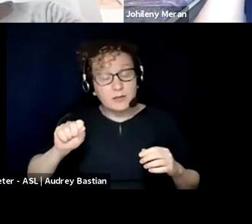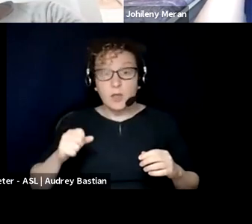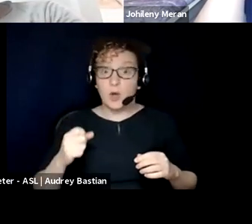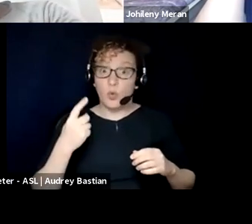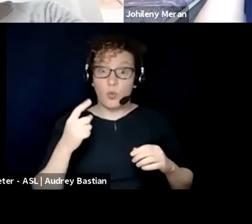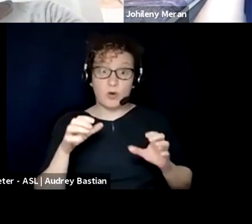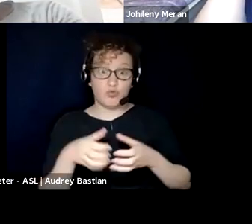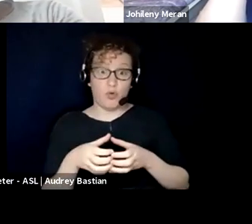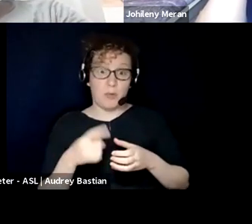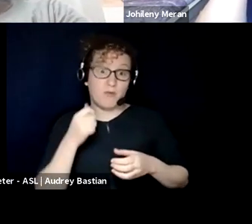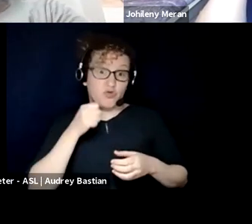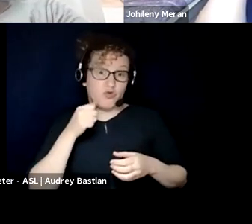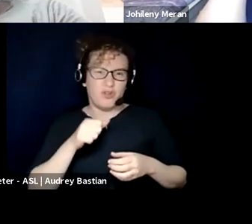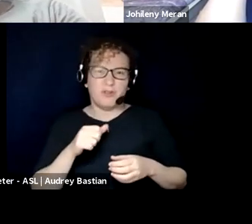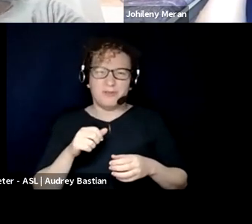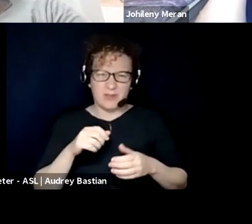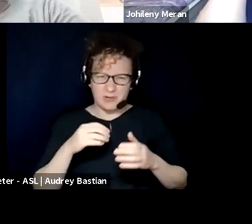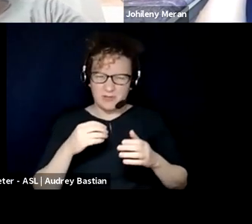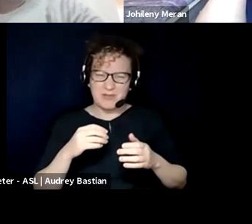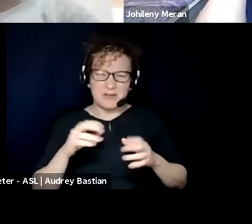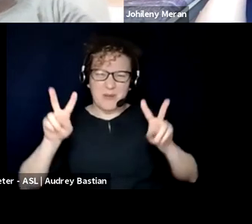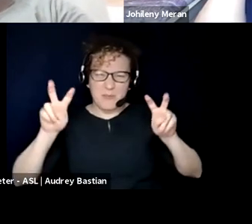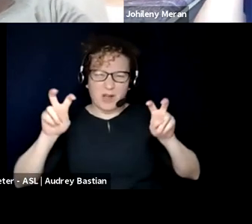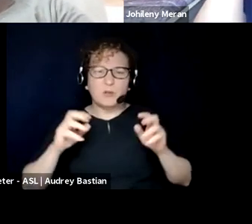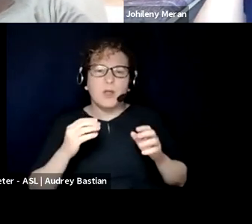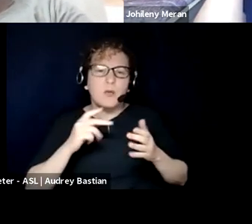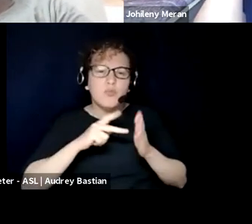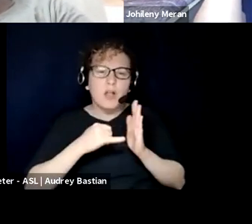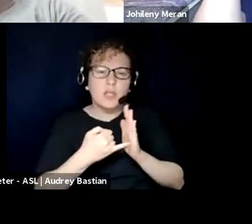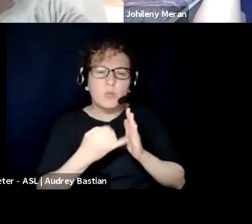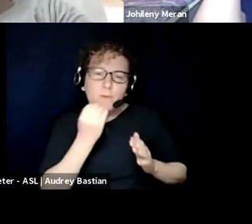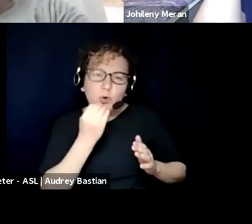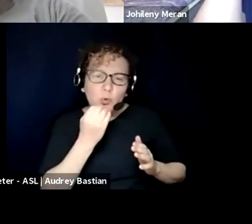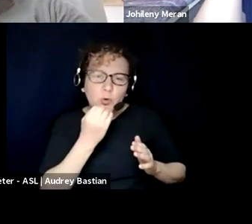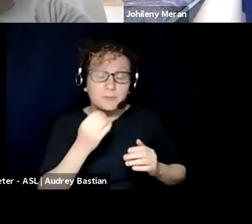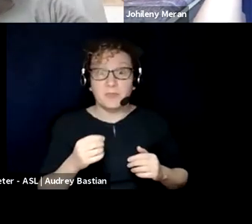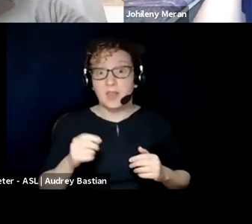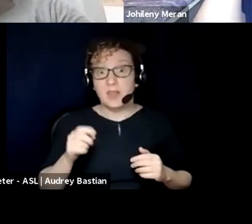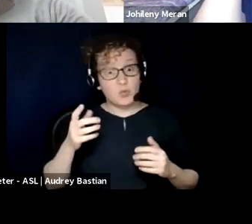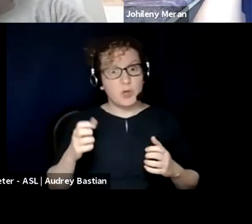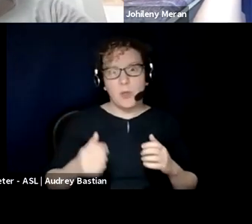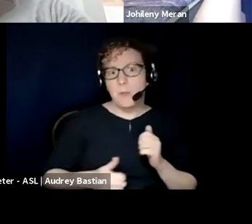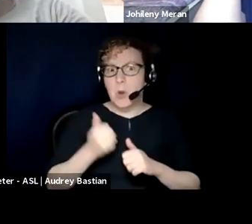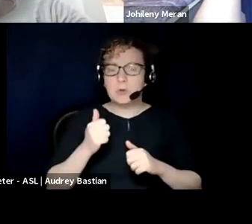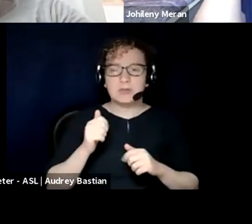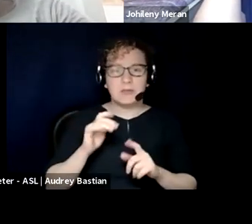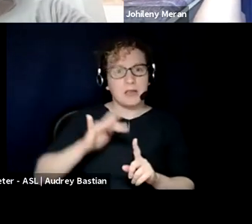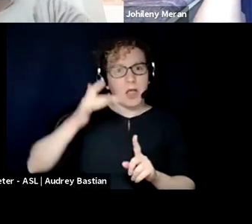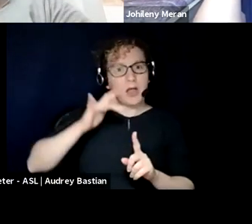a project on food. And she said she wanted to do the most iconic food on the south, cornbread.